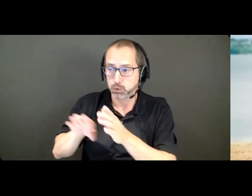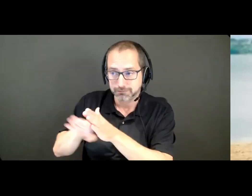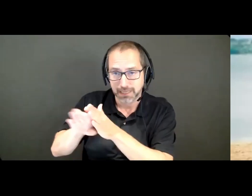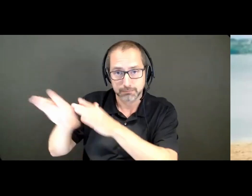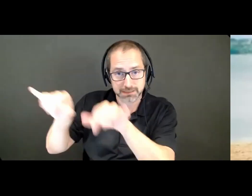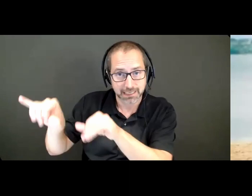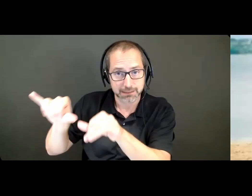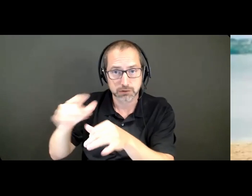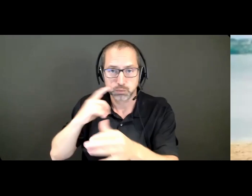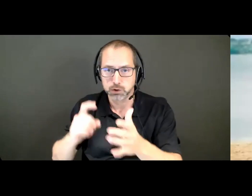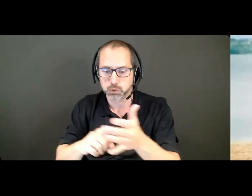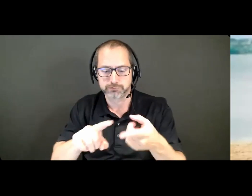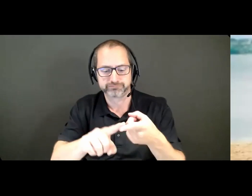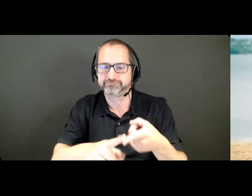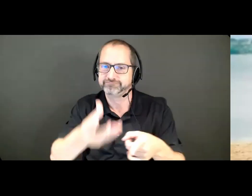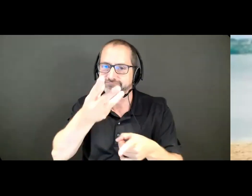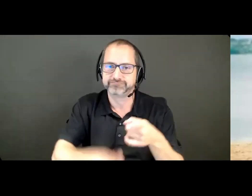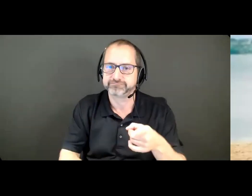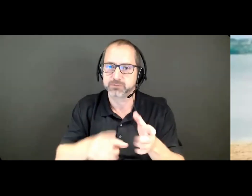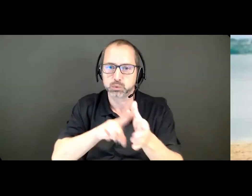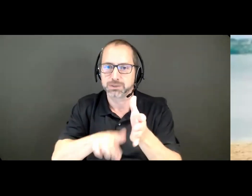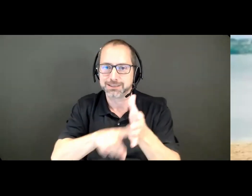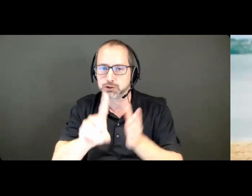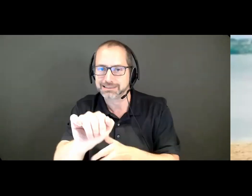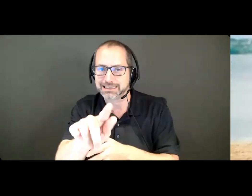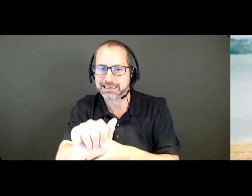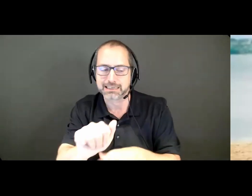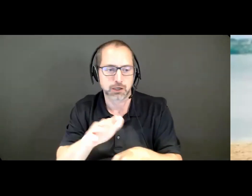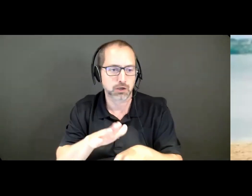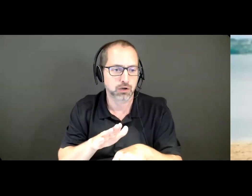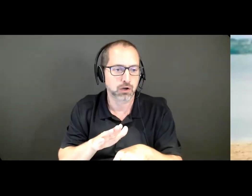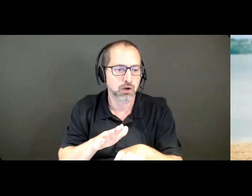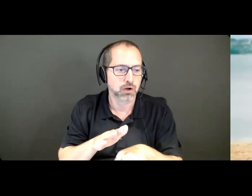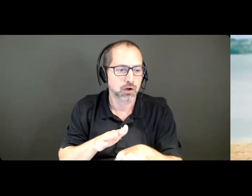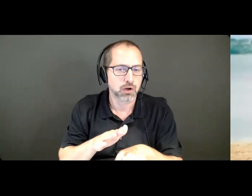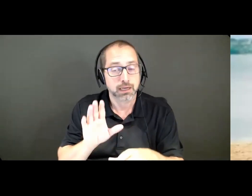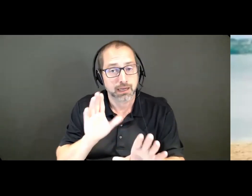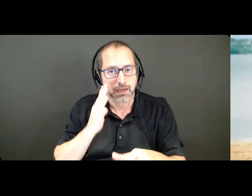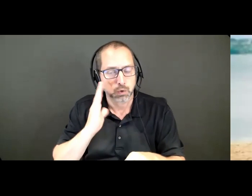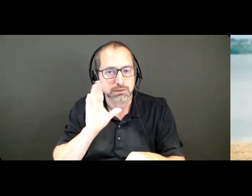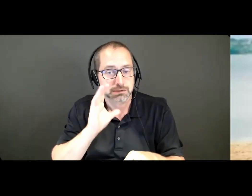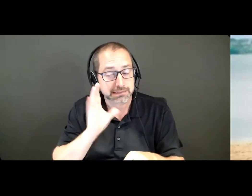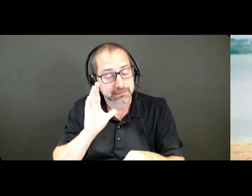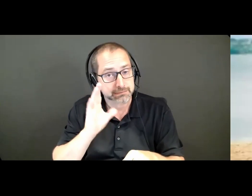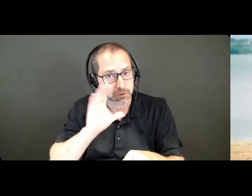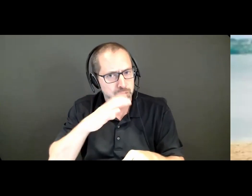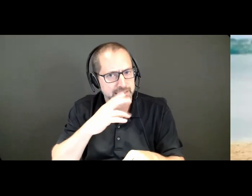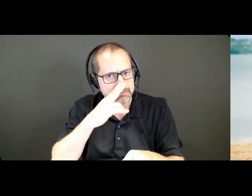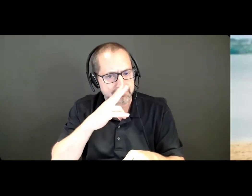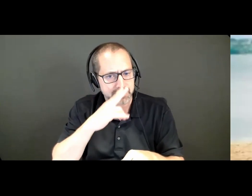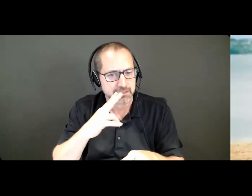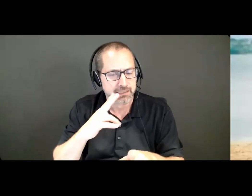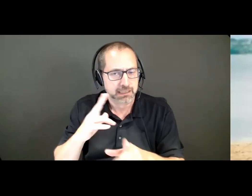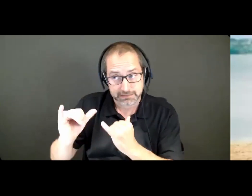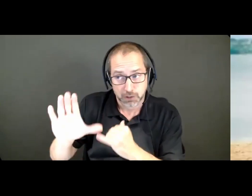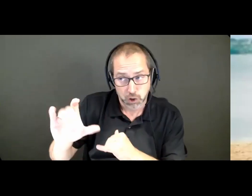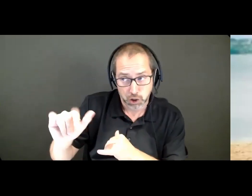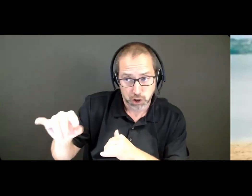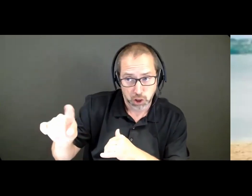research data on this, which seems really strange. As Claude said there is plenty of research on,